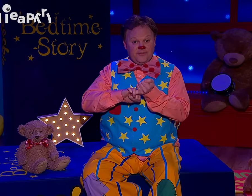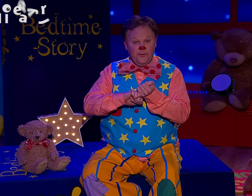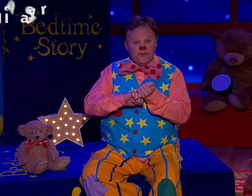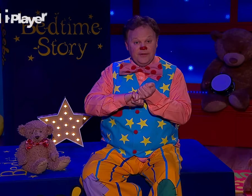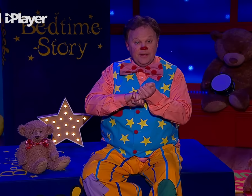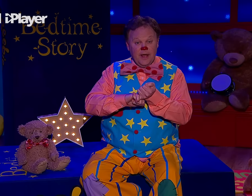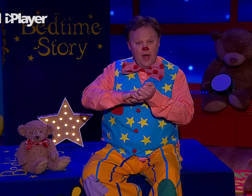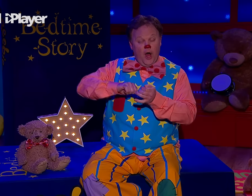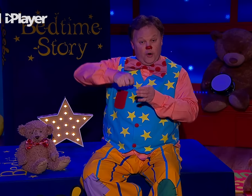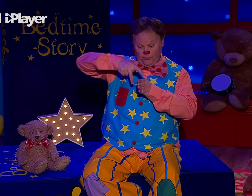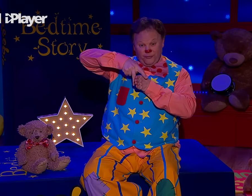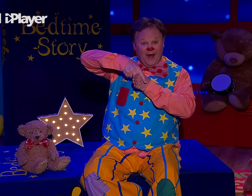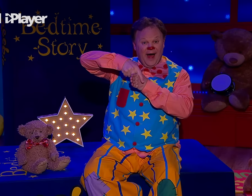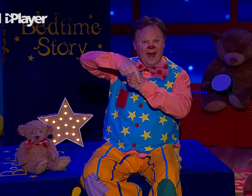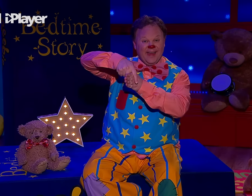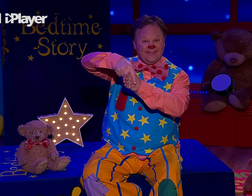susan rides